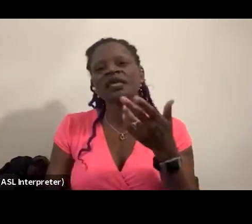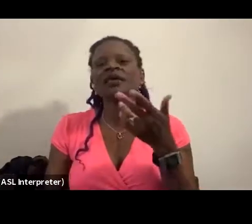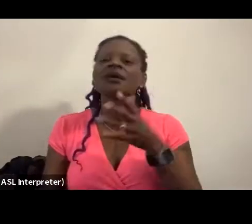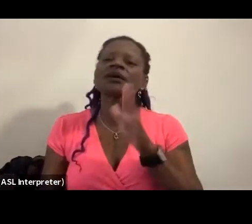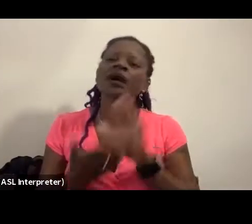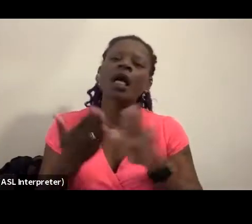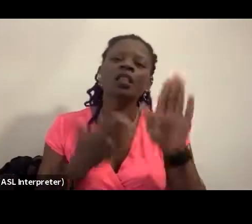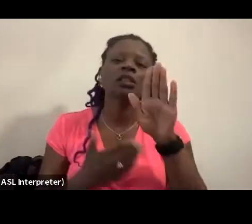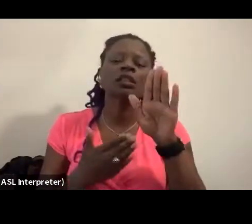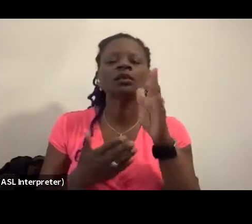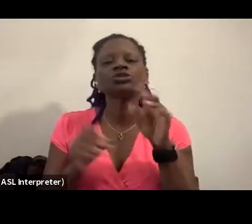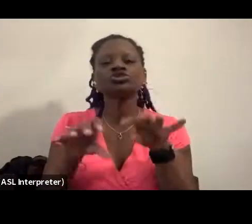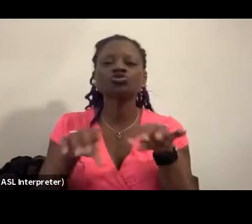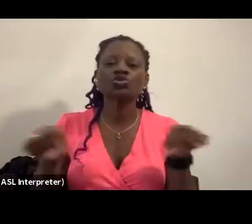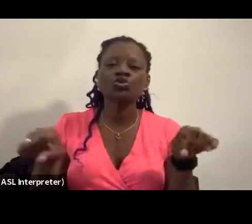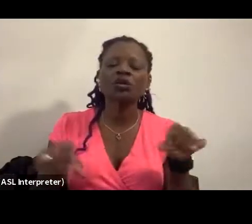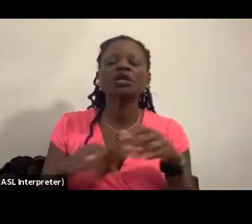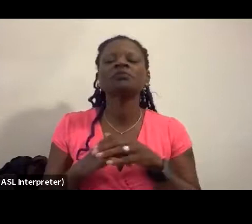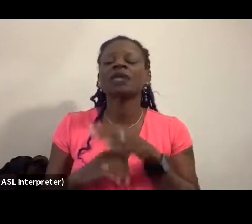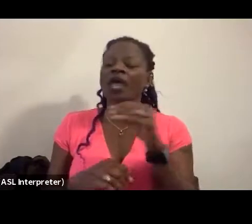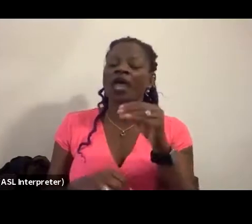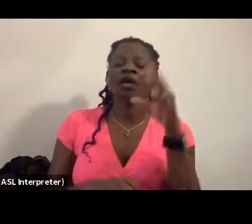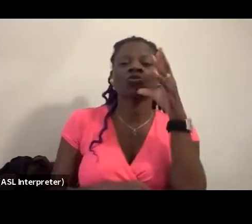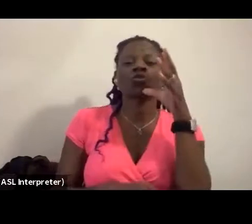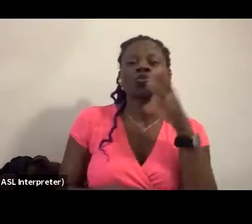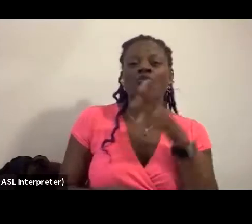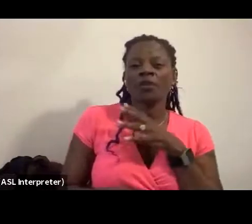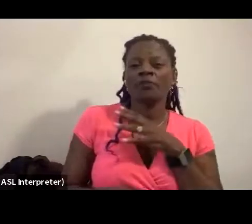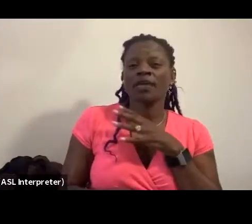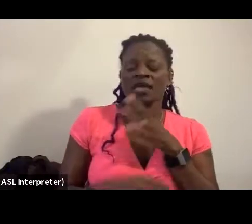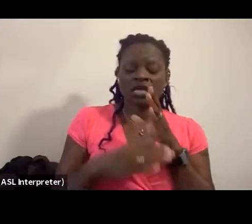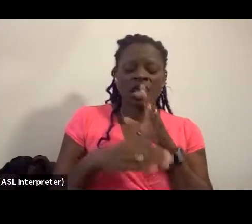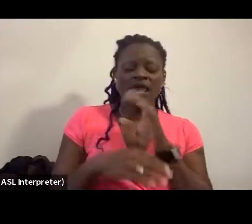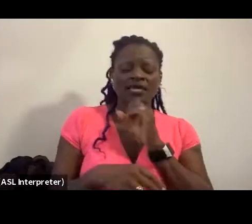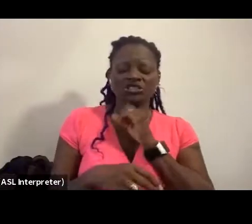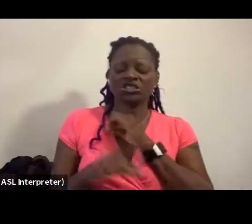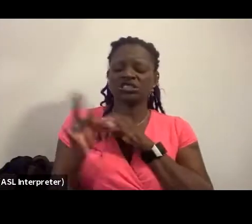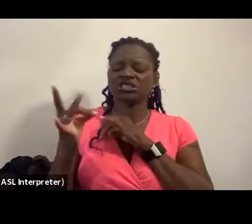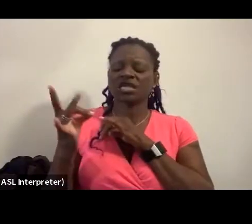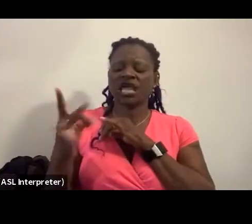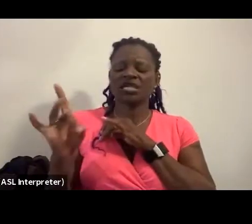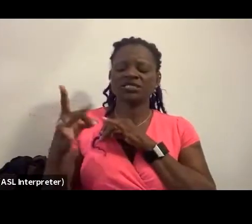And women ages 18 to forty nine. Twenty one percent.